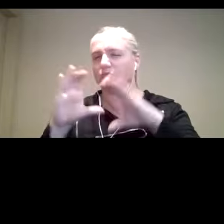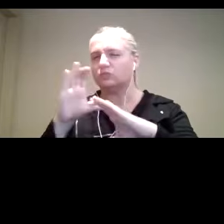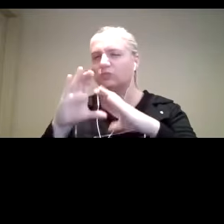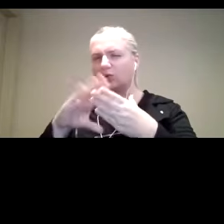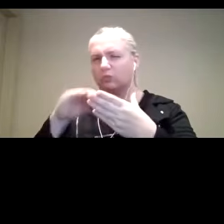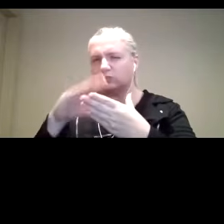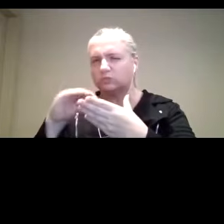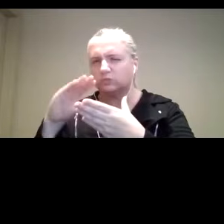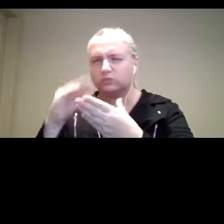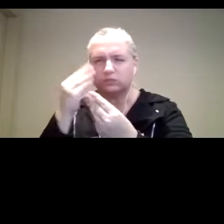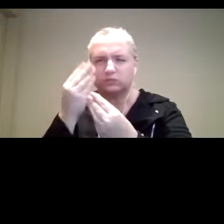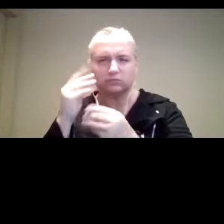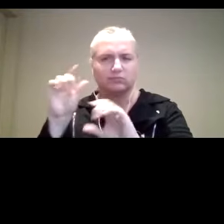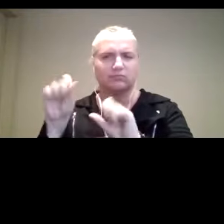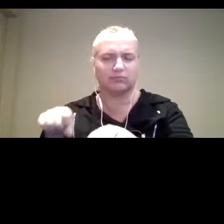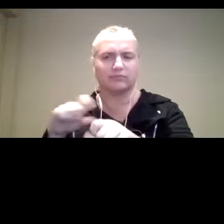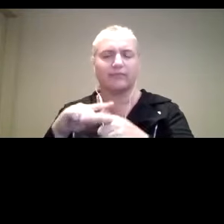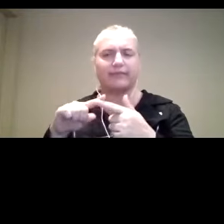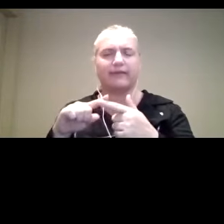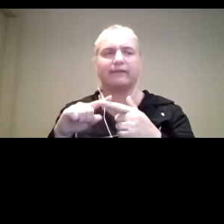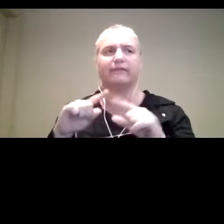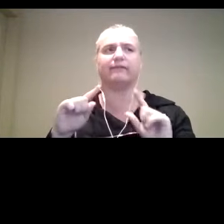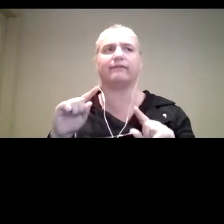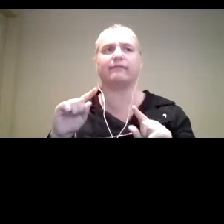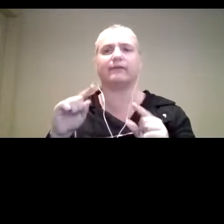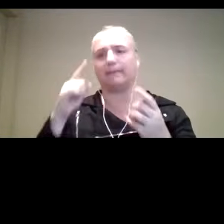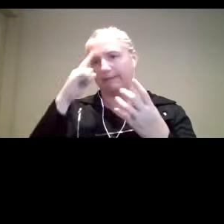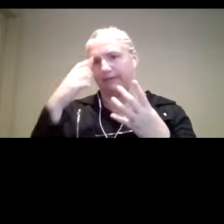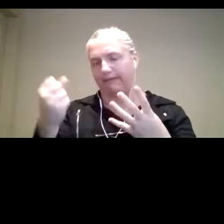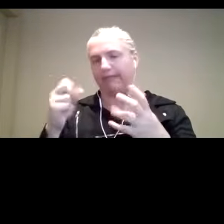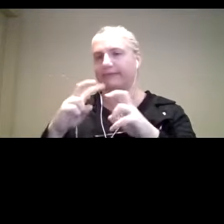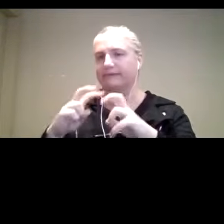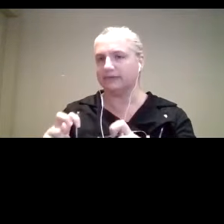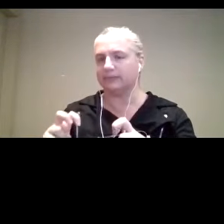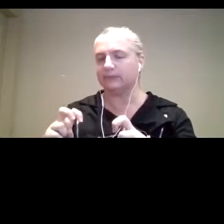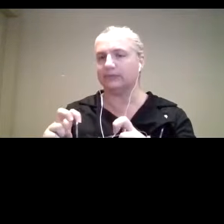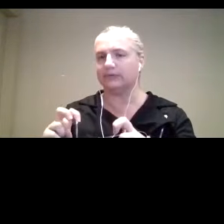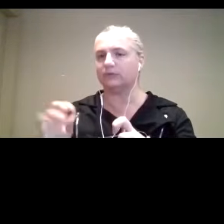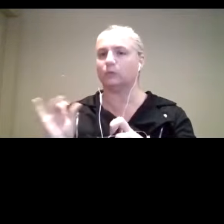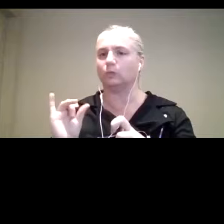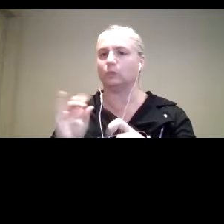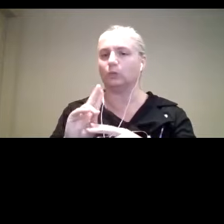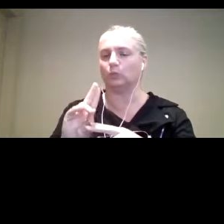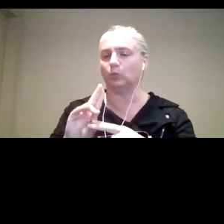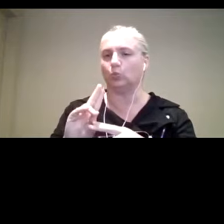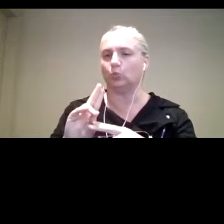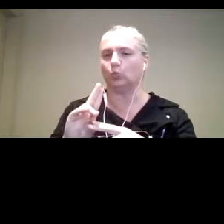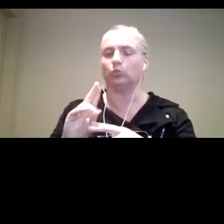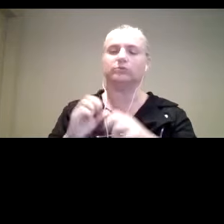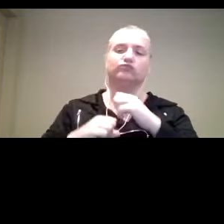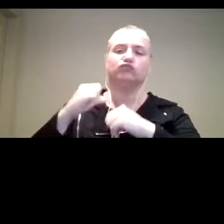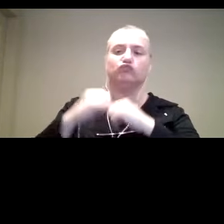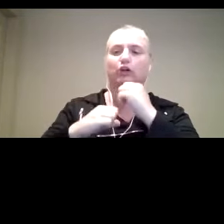And there's great information that can be learned from mental health assessments that we also use in structured interviews.